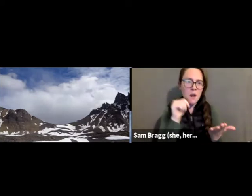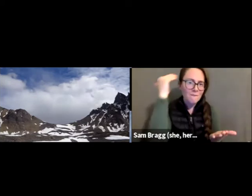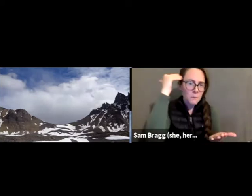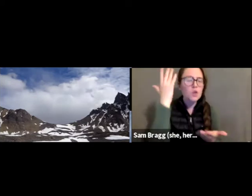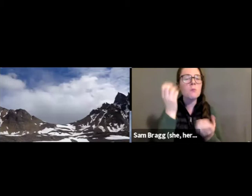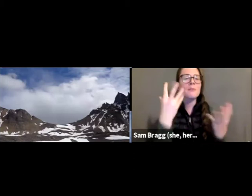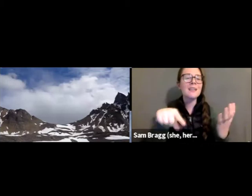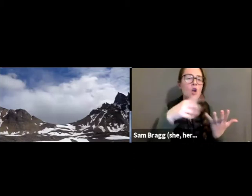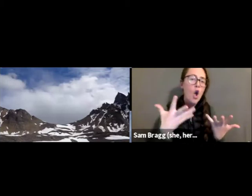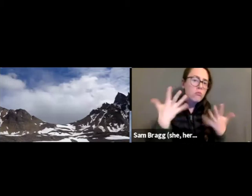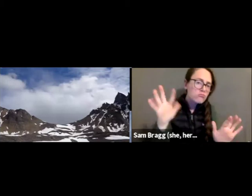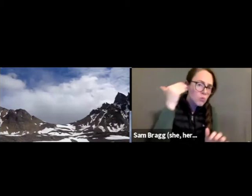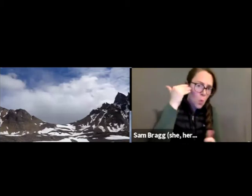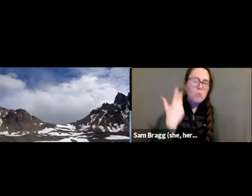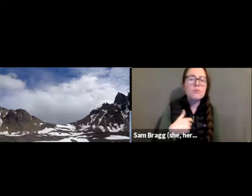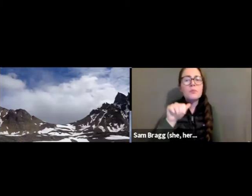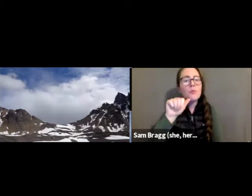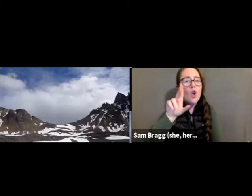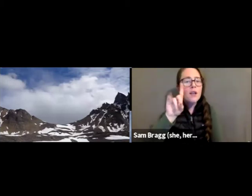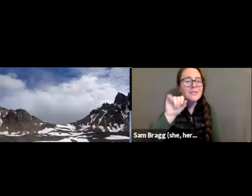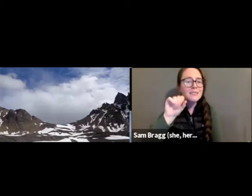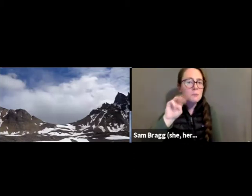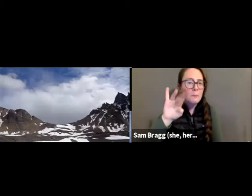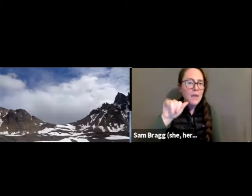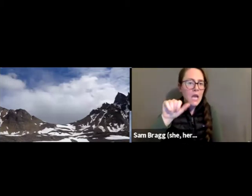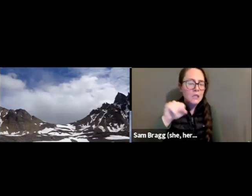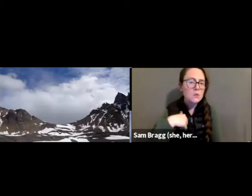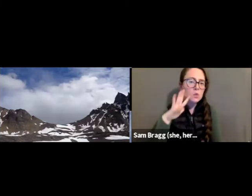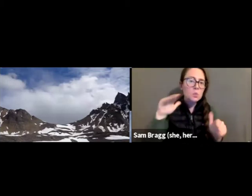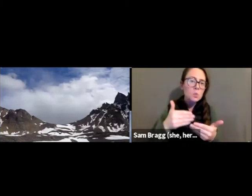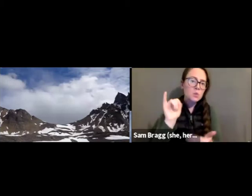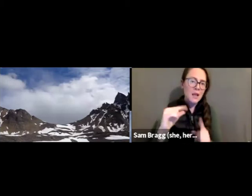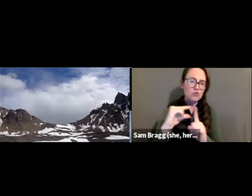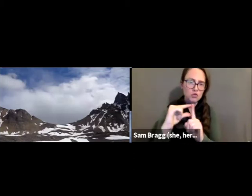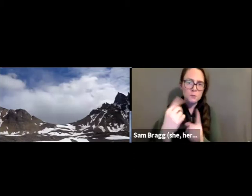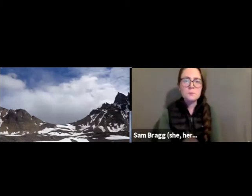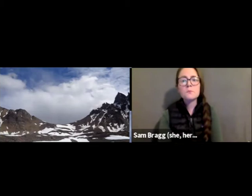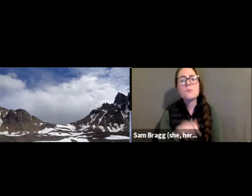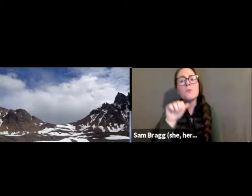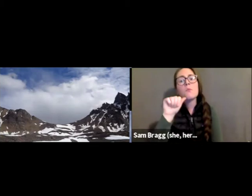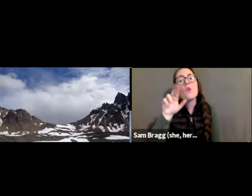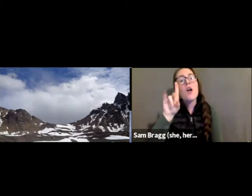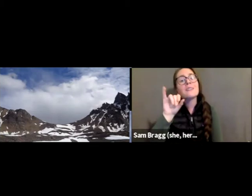Some people may not be familiar with the terms and so I want to introduce